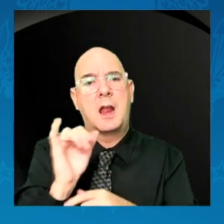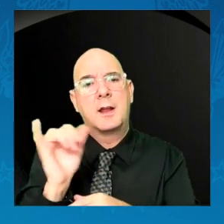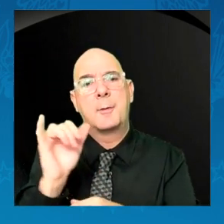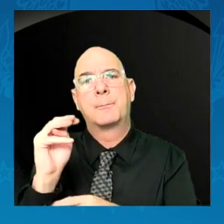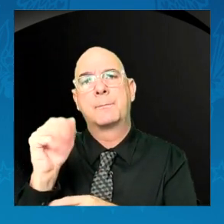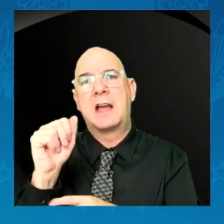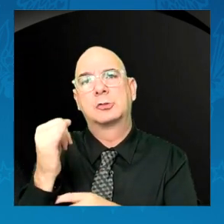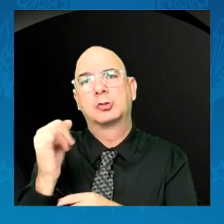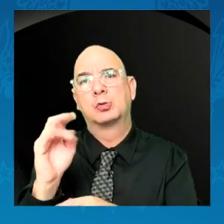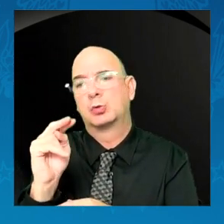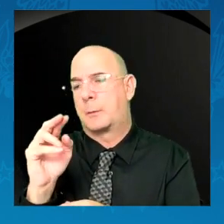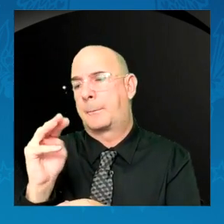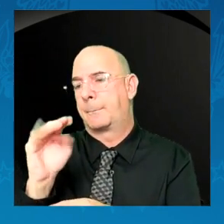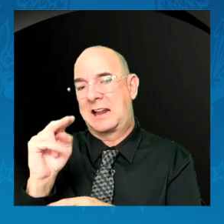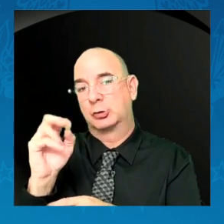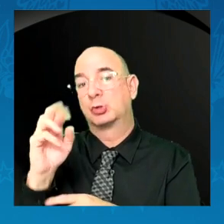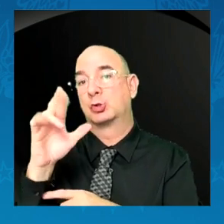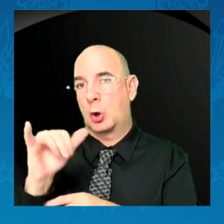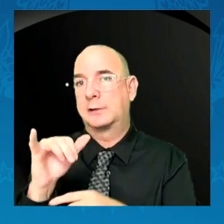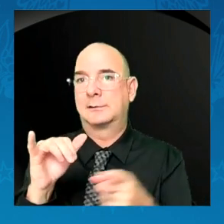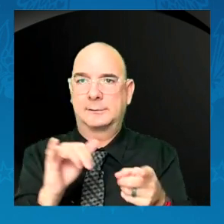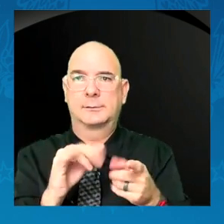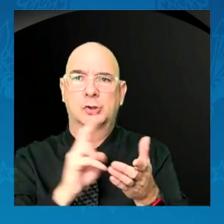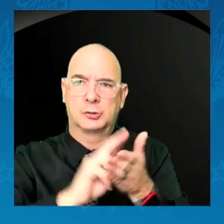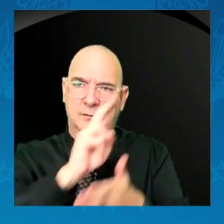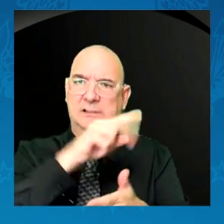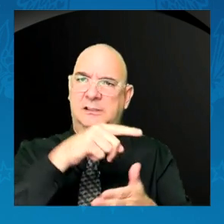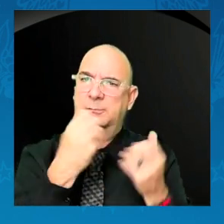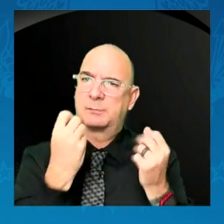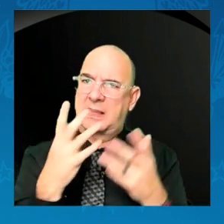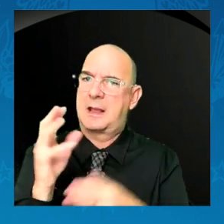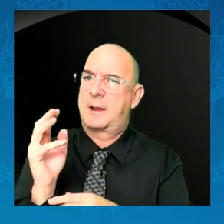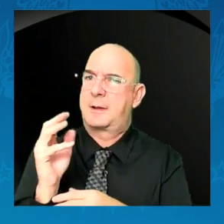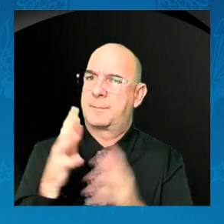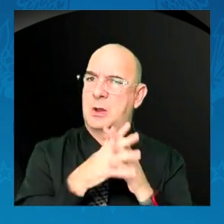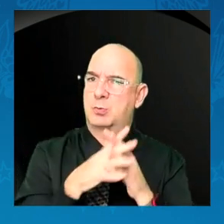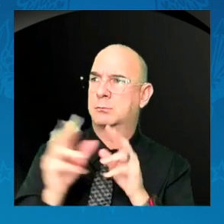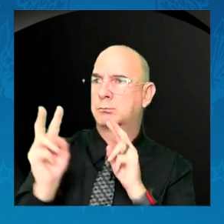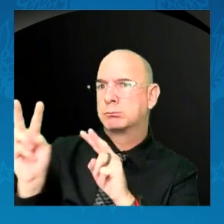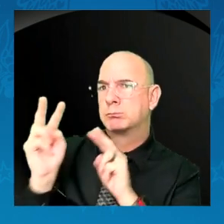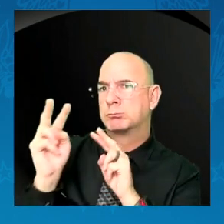We look forward to building these and many other on ramps and bridges alongside the policy councils